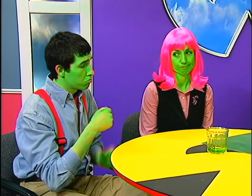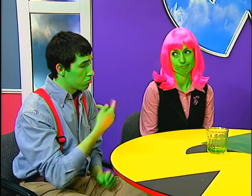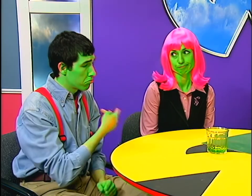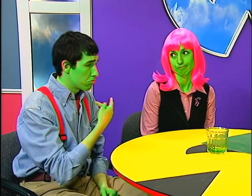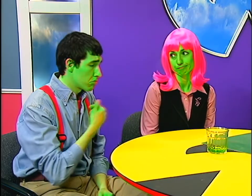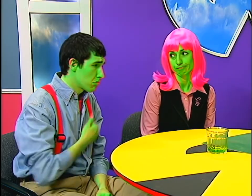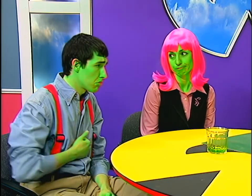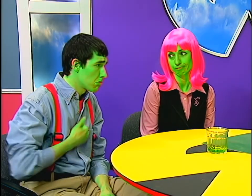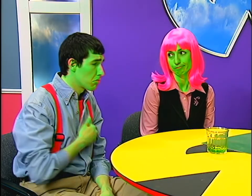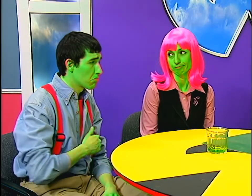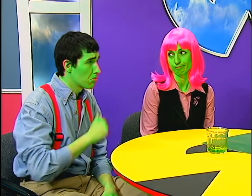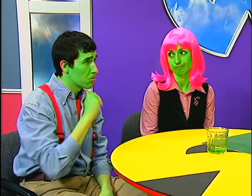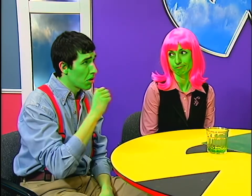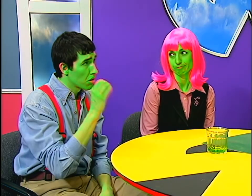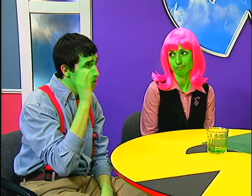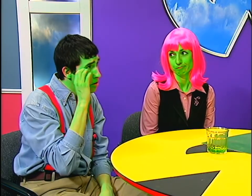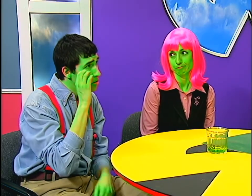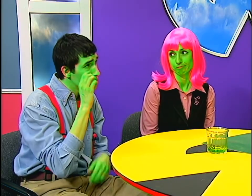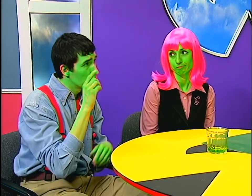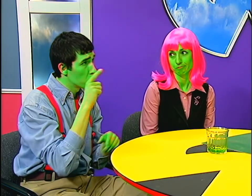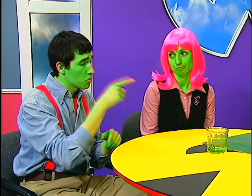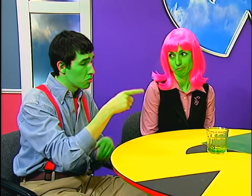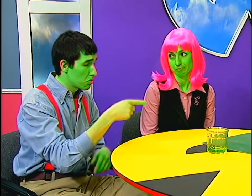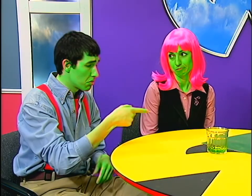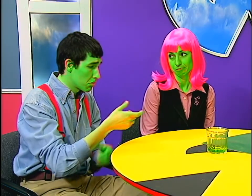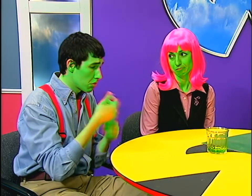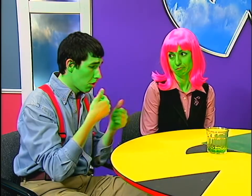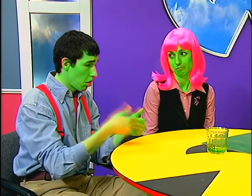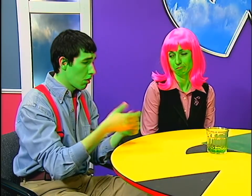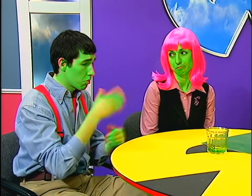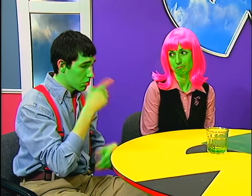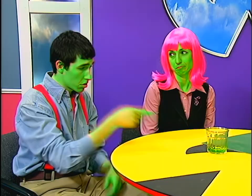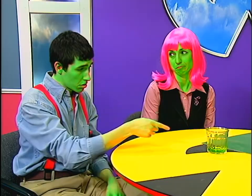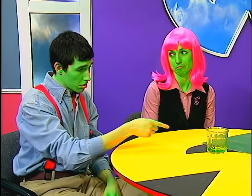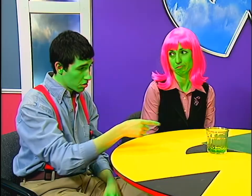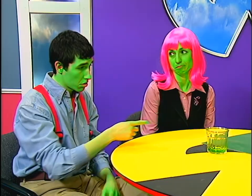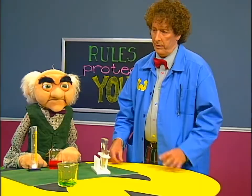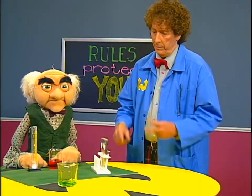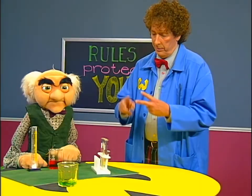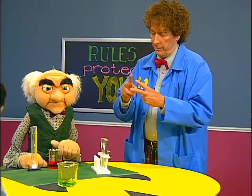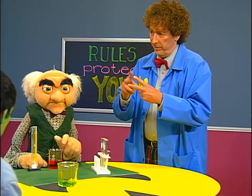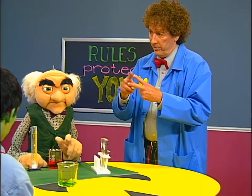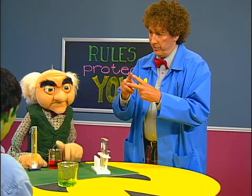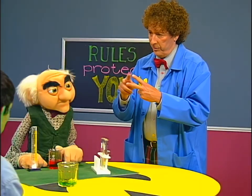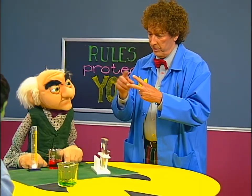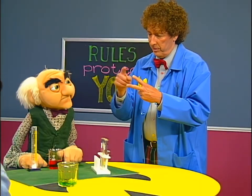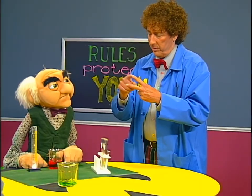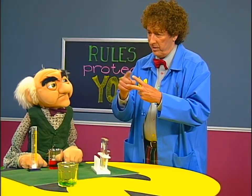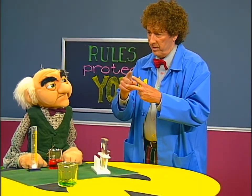YOU JUST HAVE TO DO WHAT YOU SAY YOU'LL DO, ONE LITTLE LIE IS ALL IT TAKES TO MAKE OTHERS DOUBT WHAT YOU SAY TO THEIR FACE,